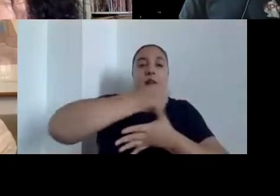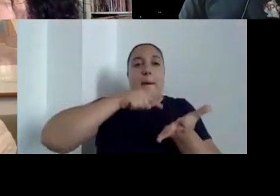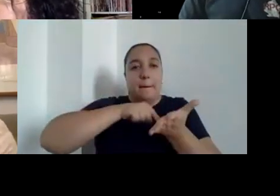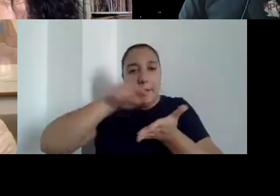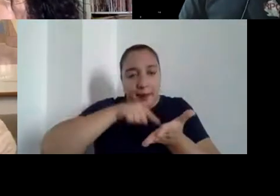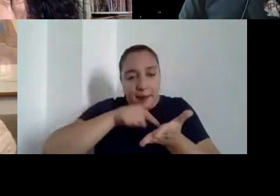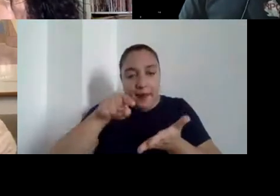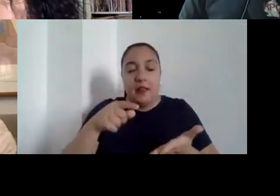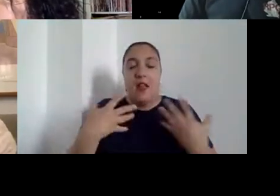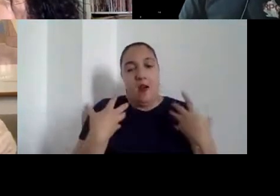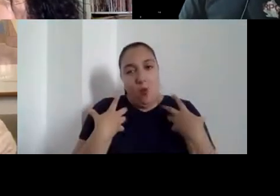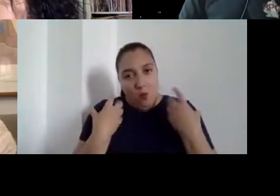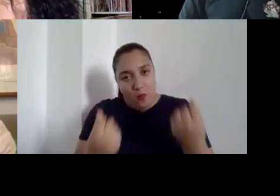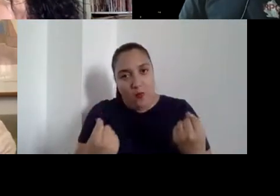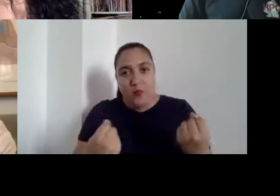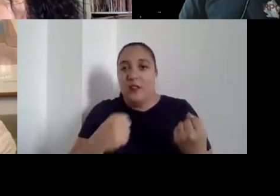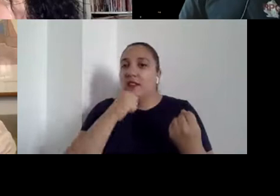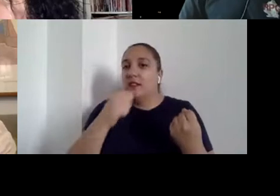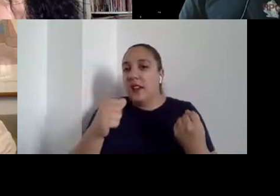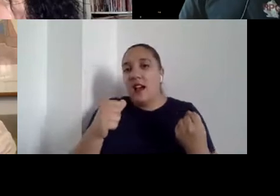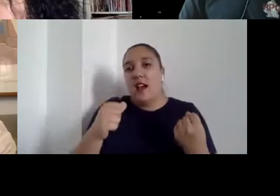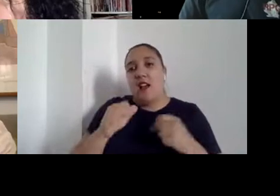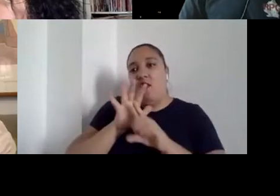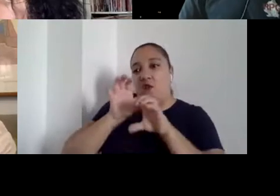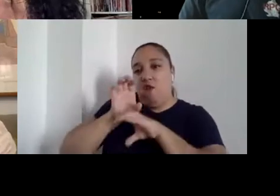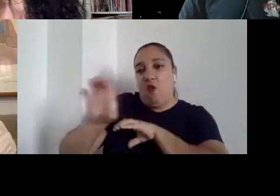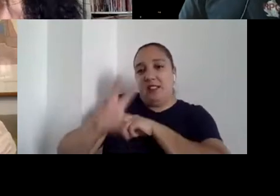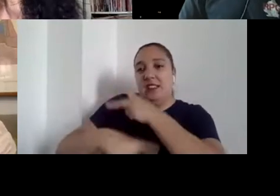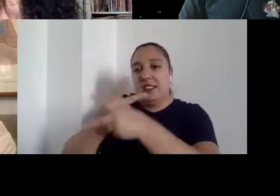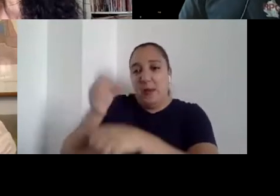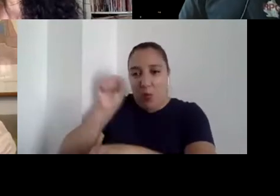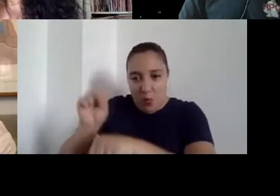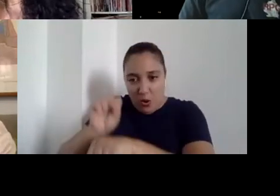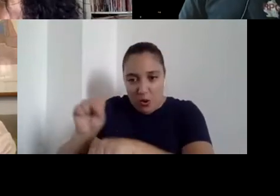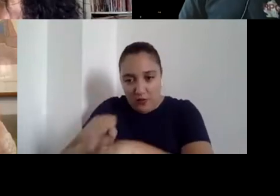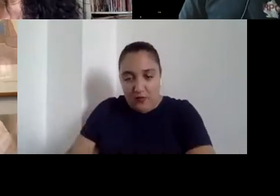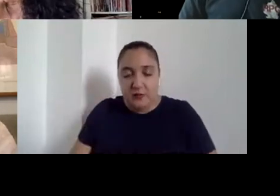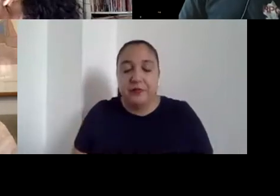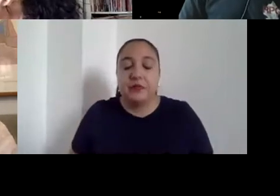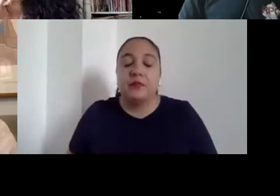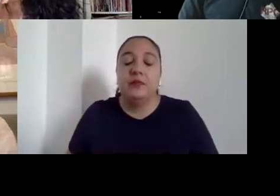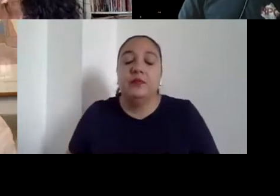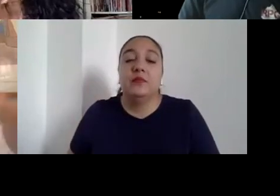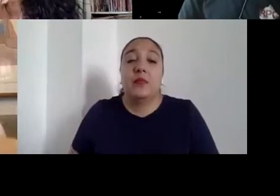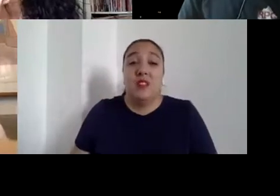me, the excitement of this technology/ performance realm is that it is not required.